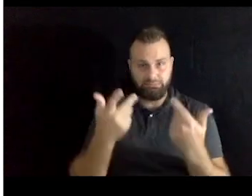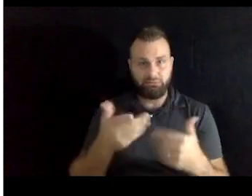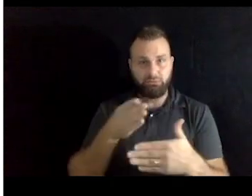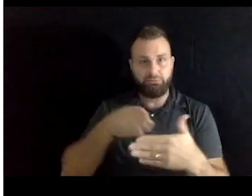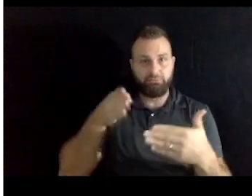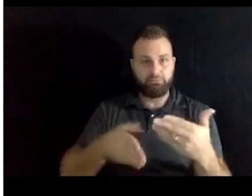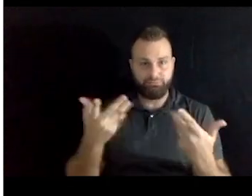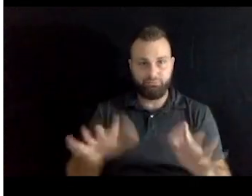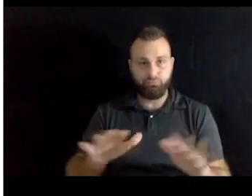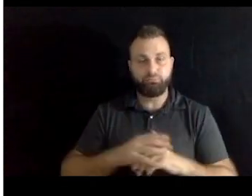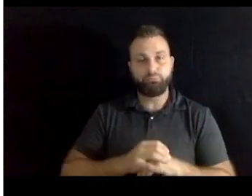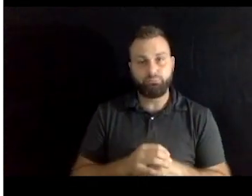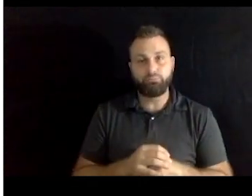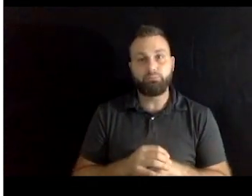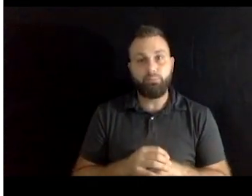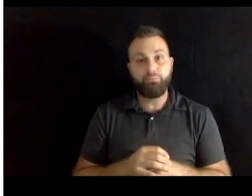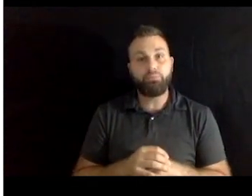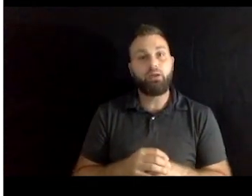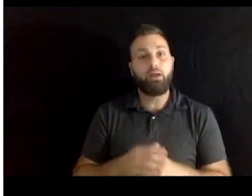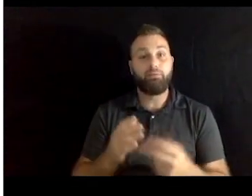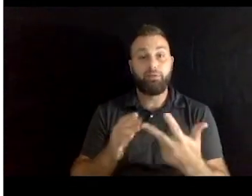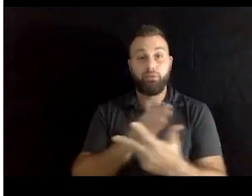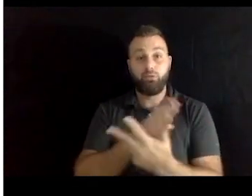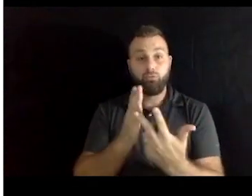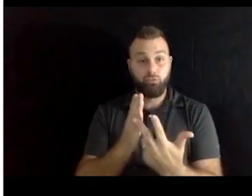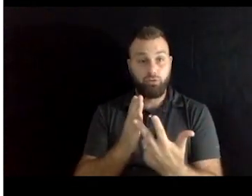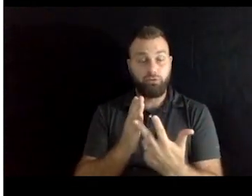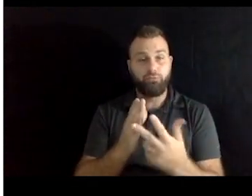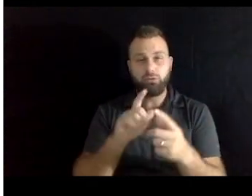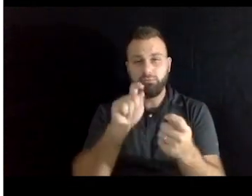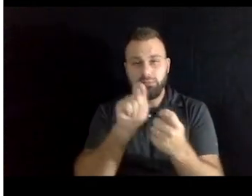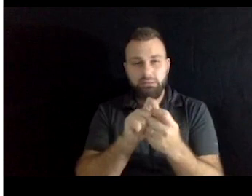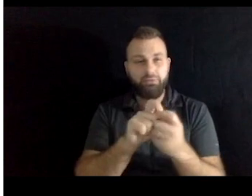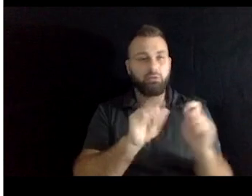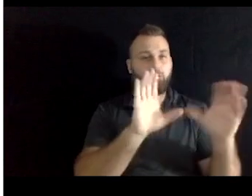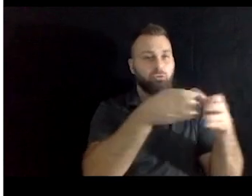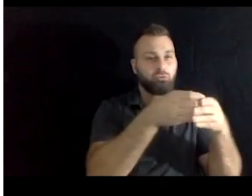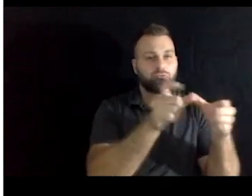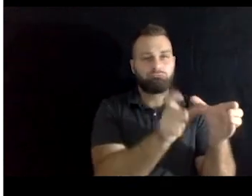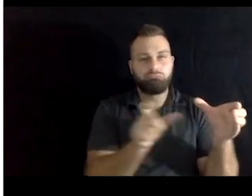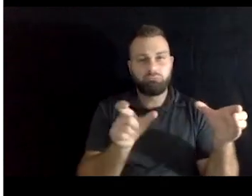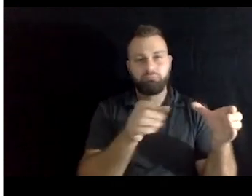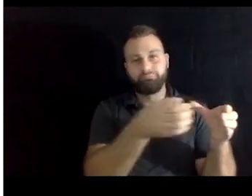target specific subpopulations, and then I'm going to talk about another two which had,